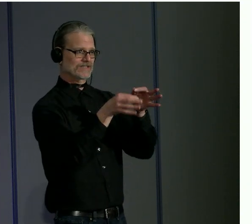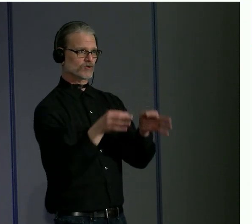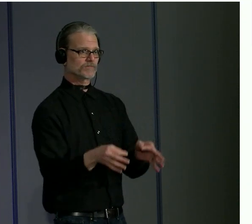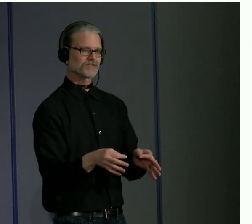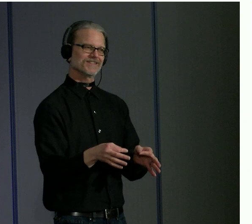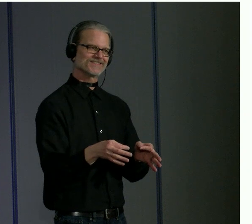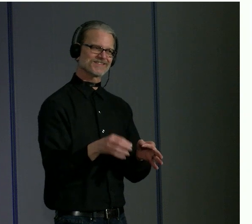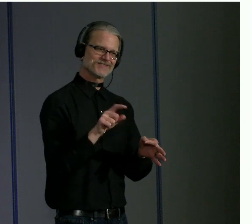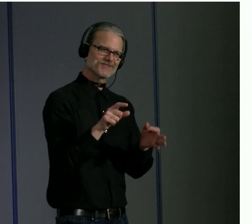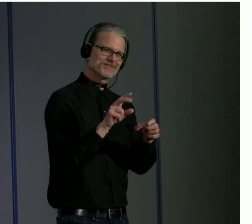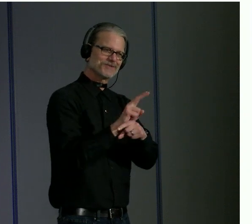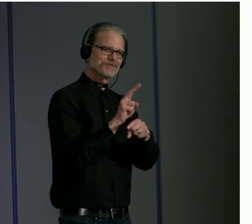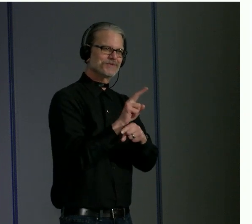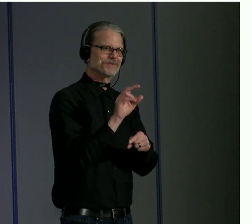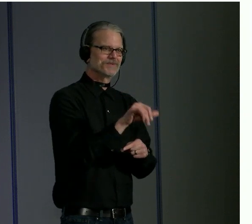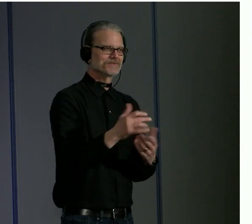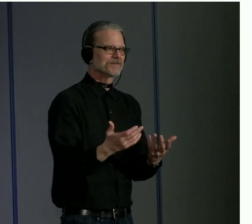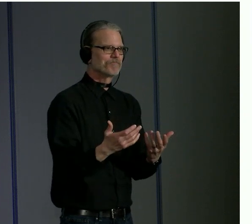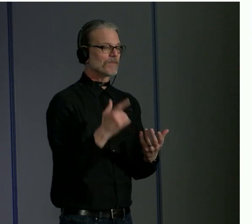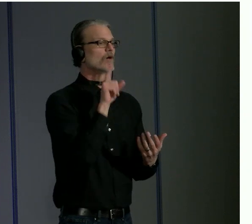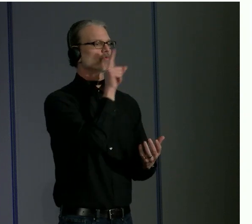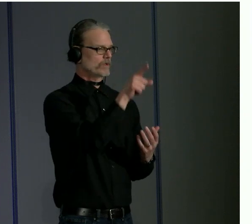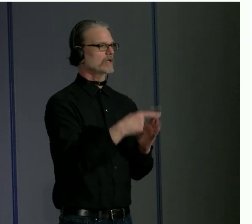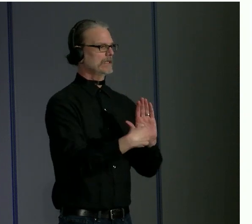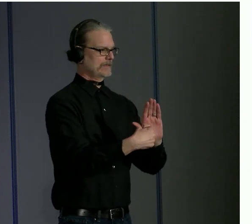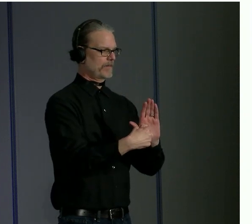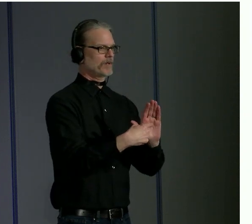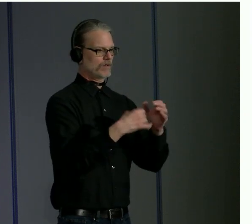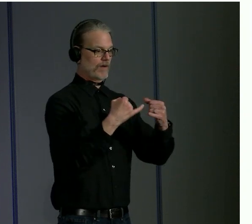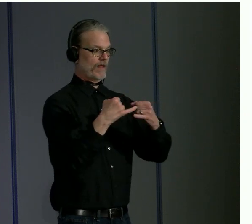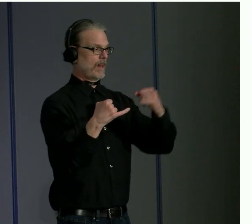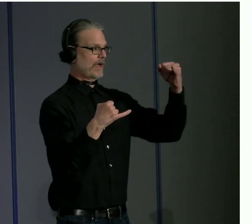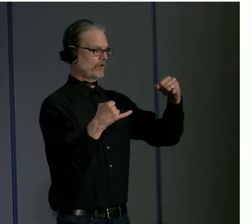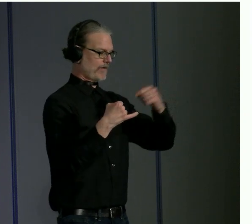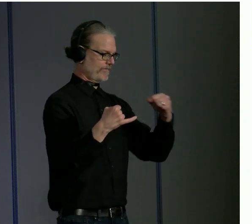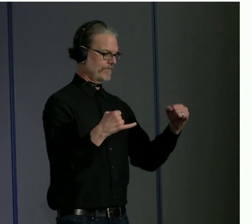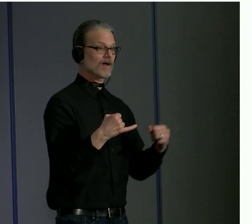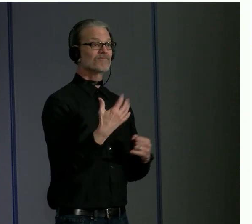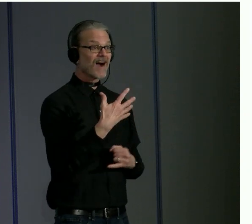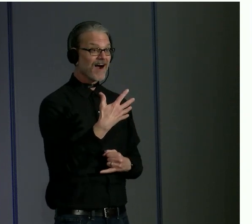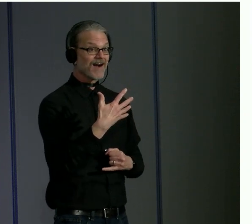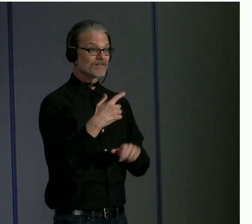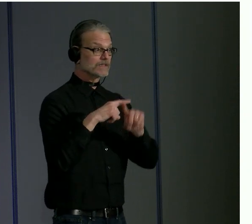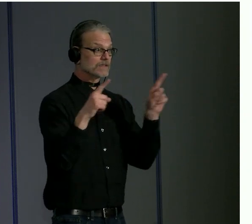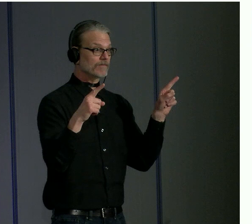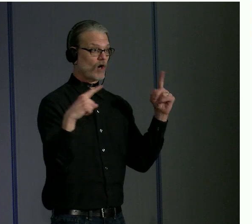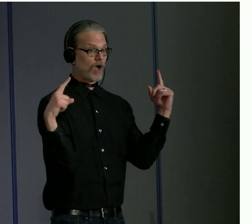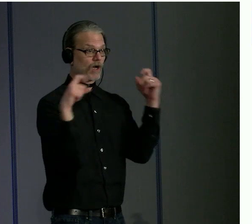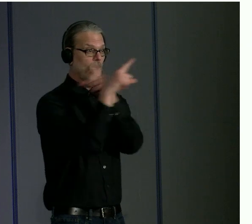this is a real example of a line graph that shows five different complex data points